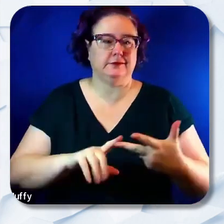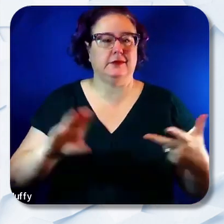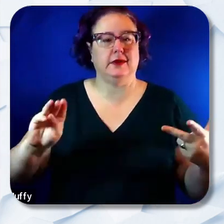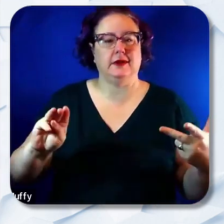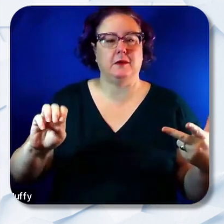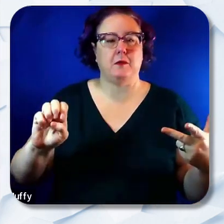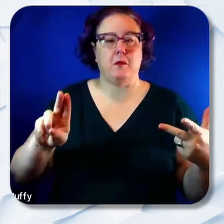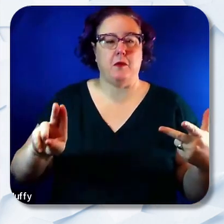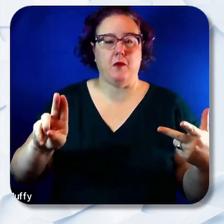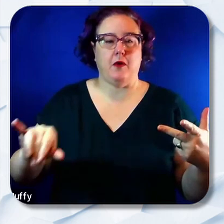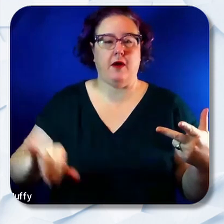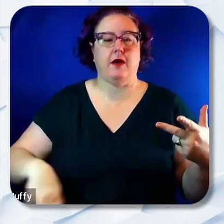Services analyst.